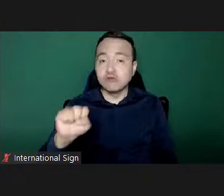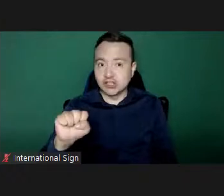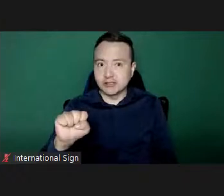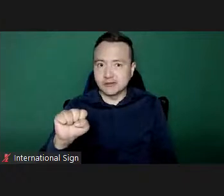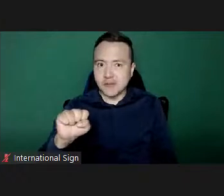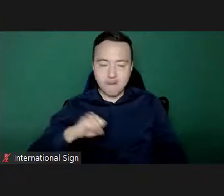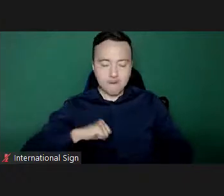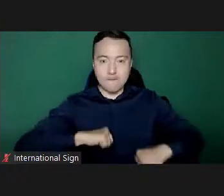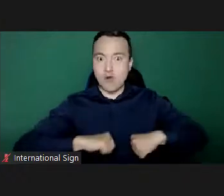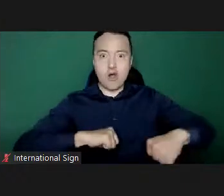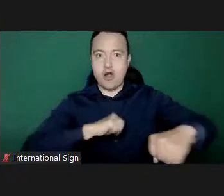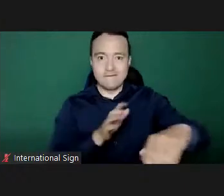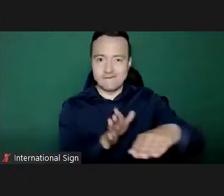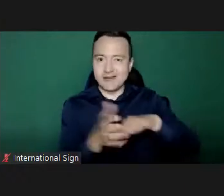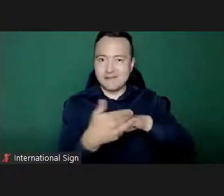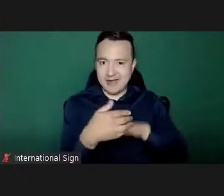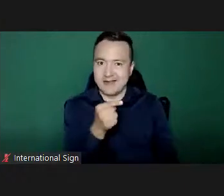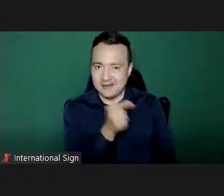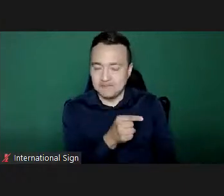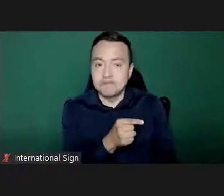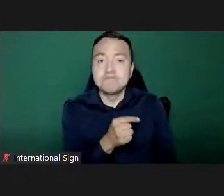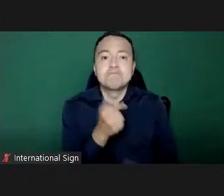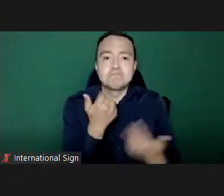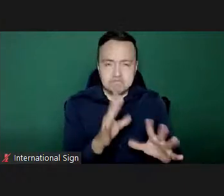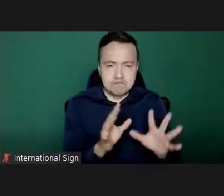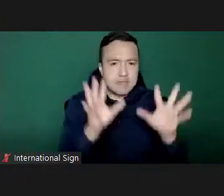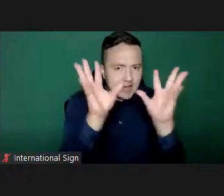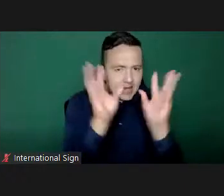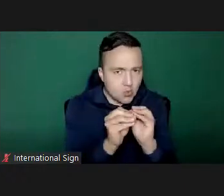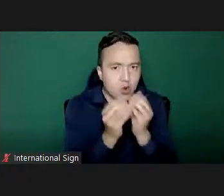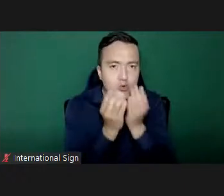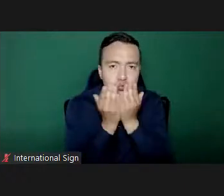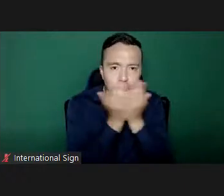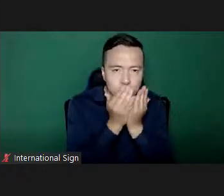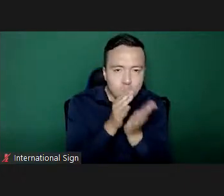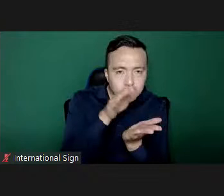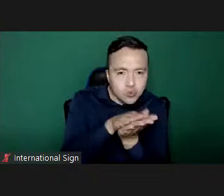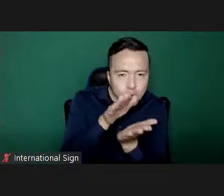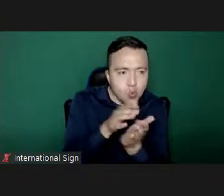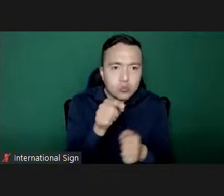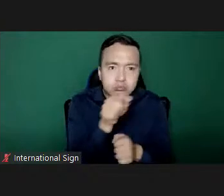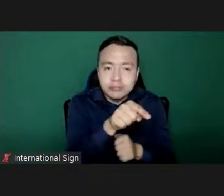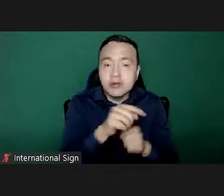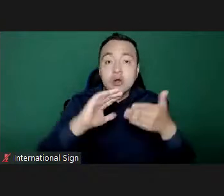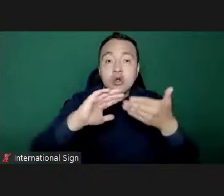We know of Barbados Moves and so it has been patterned by